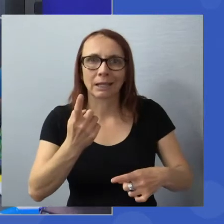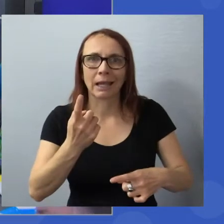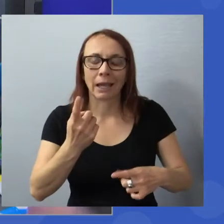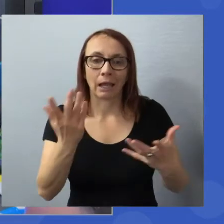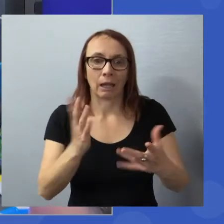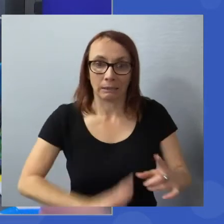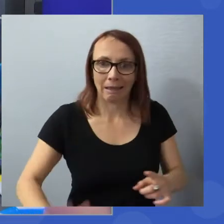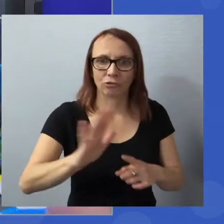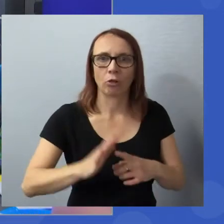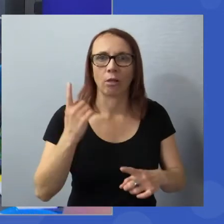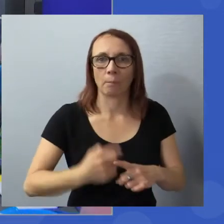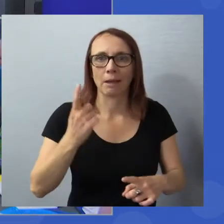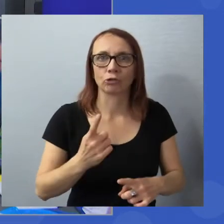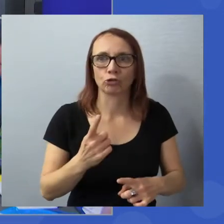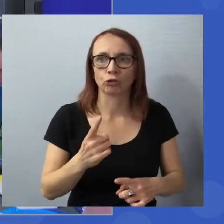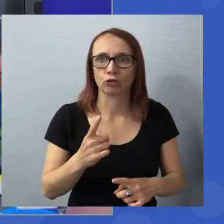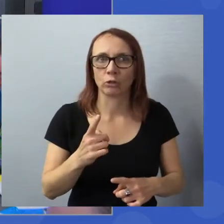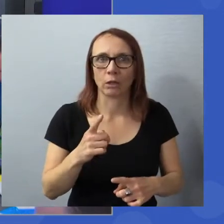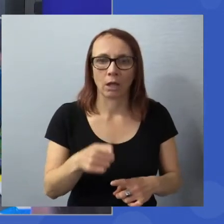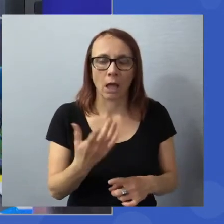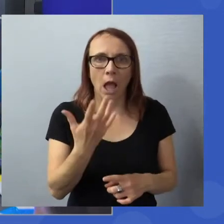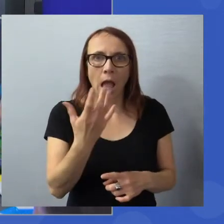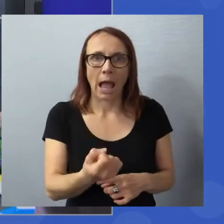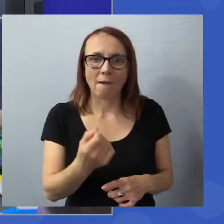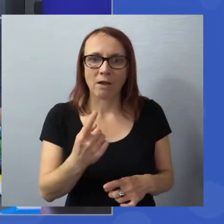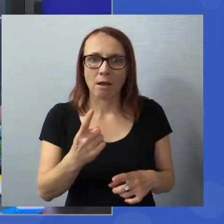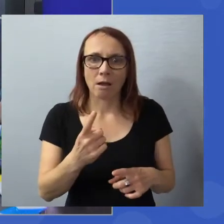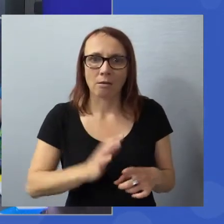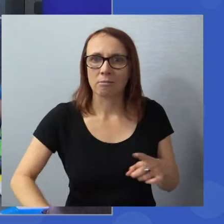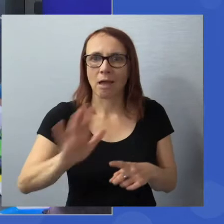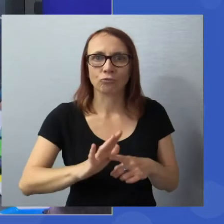emergency and in those times we have a national plan and this one is for 30